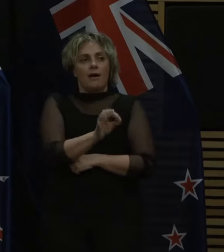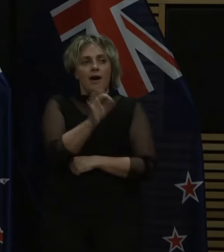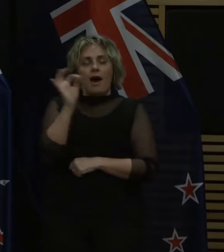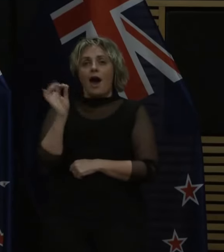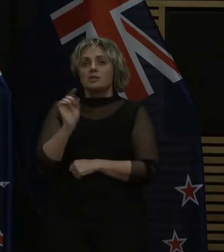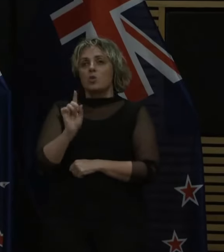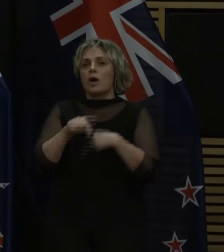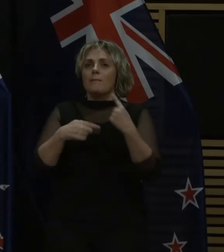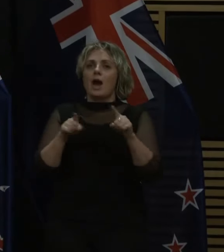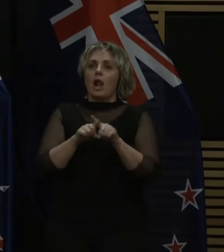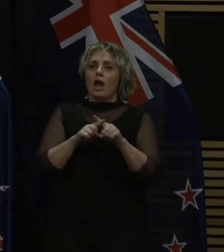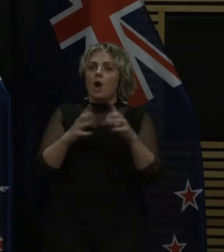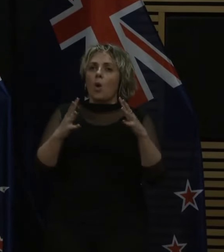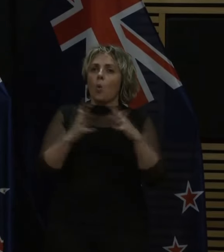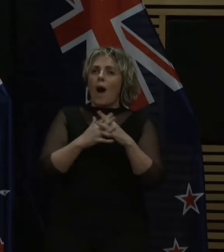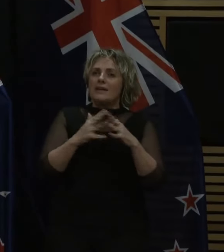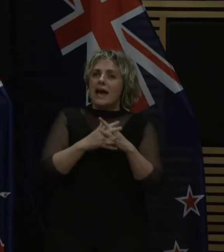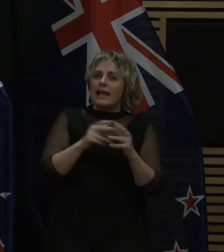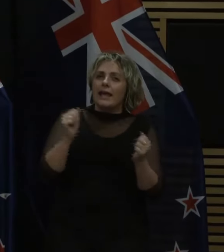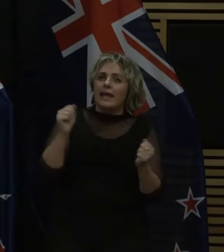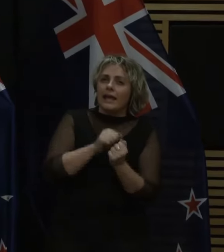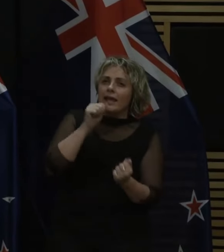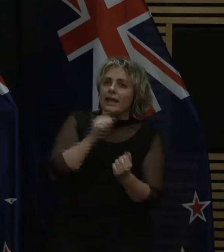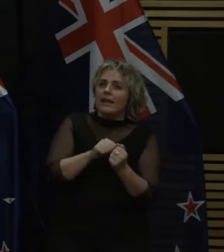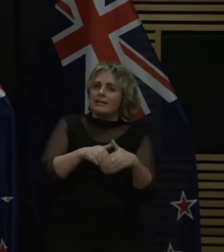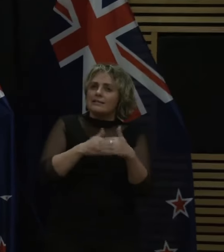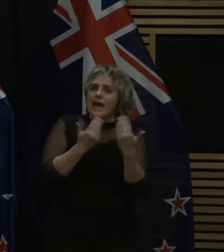to make sure the system is